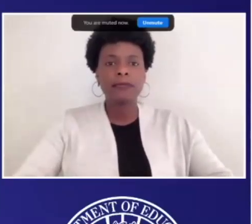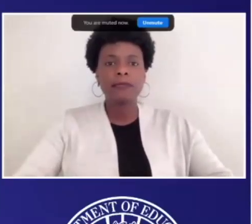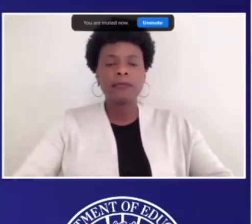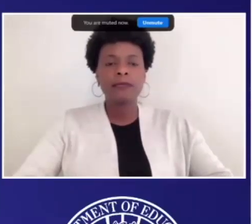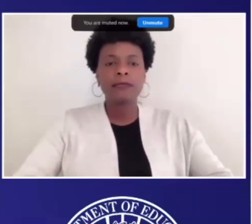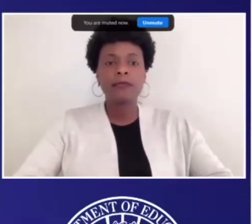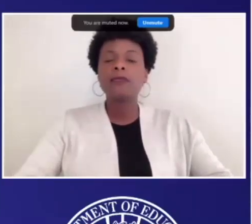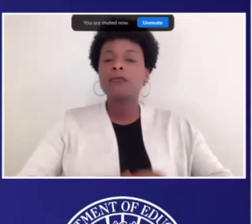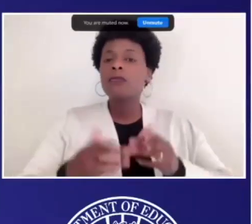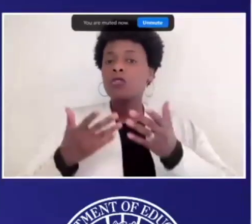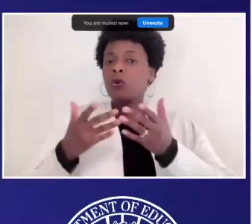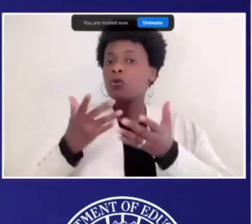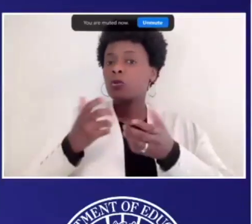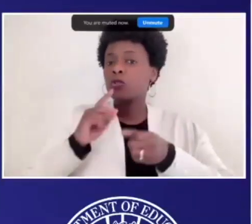So just to confirm, the Department plans to